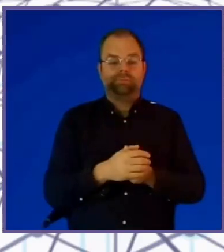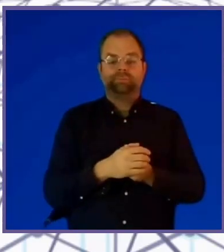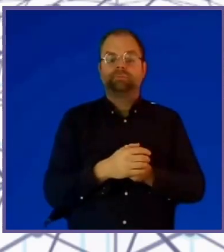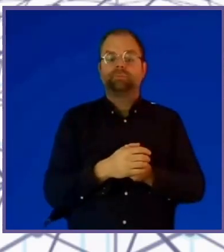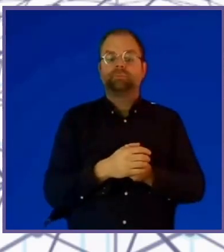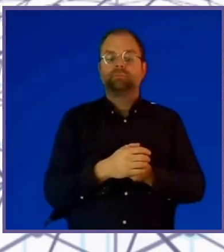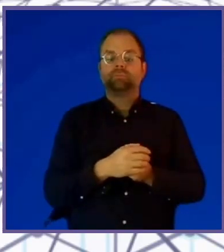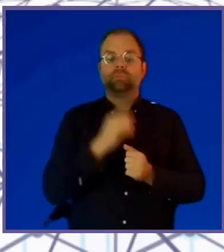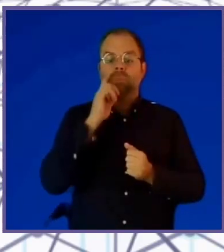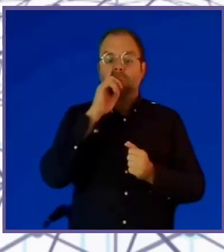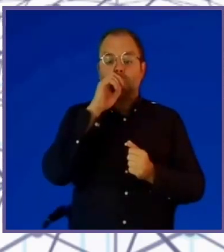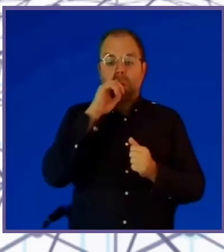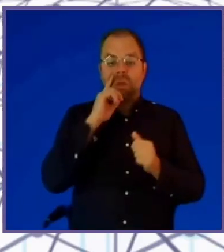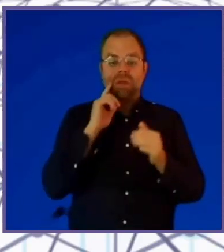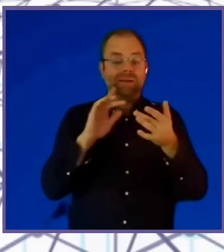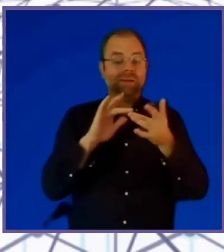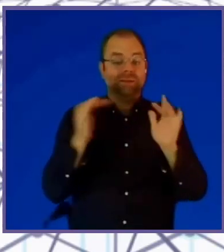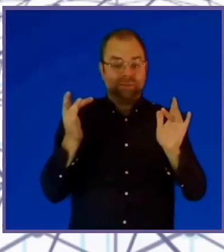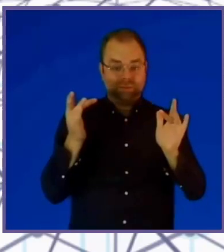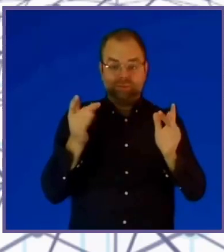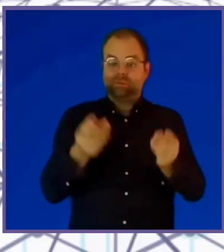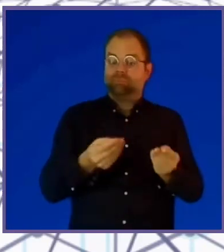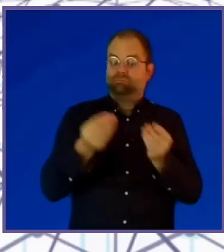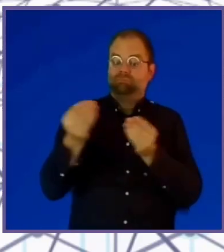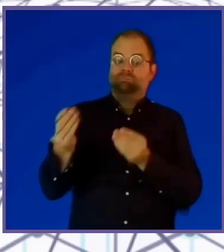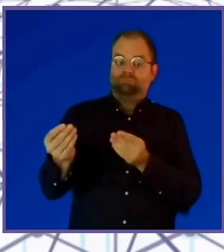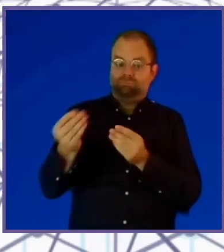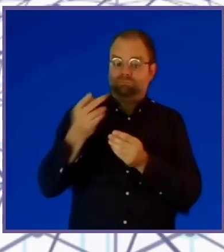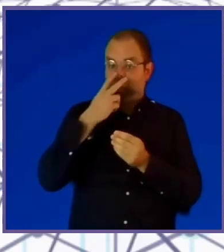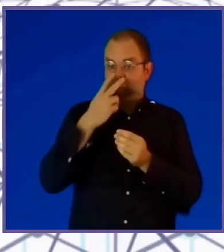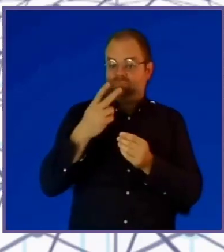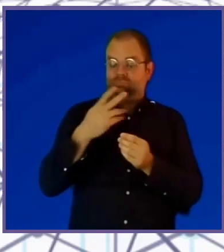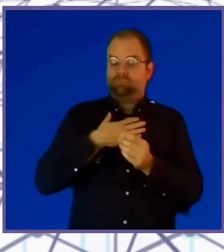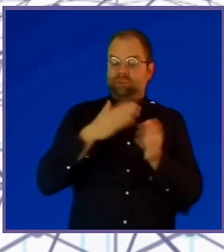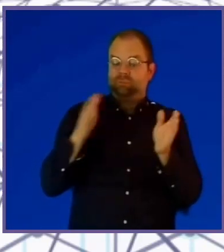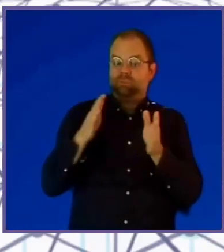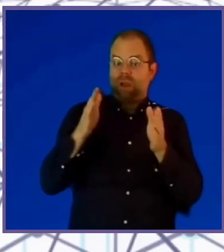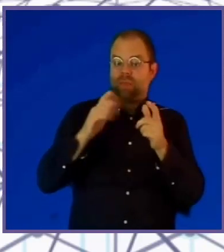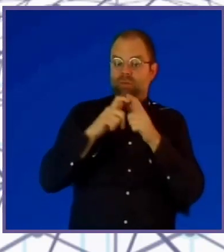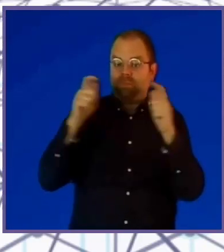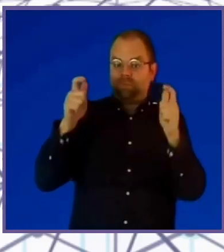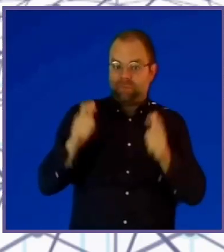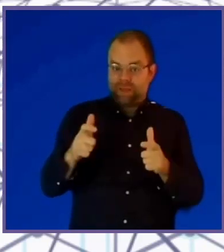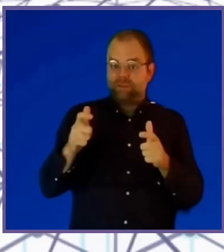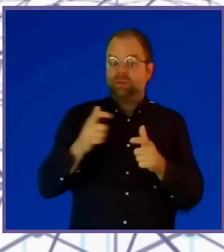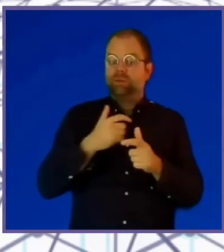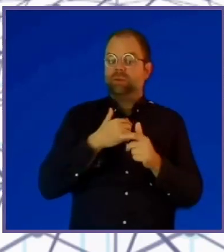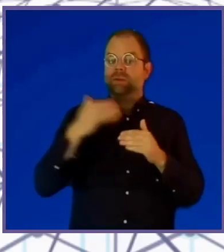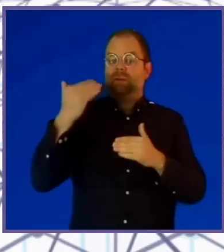Then there was COVID and the pandemic was the must issue as the global supply chain